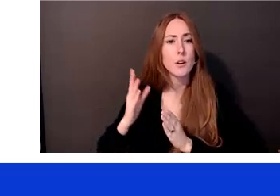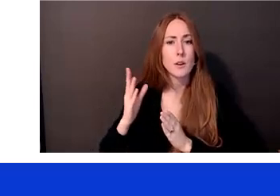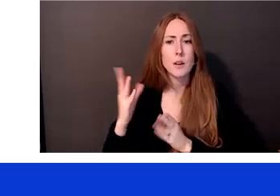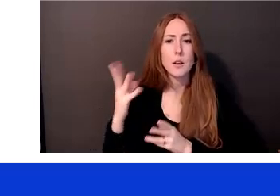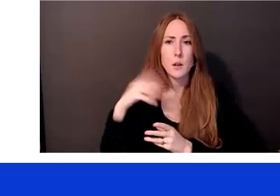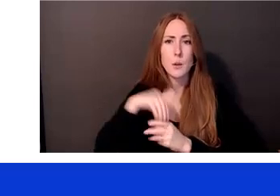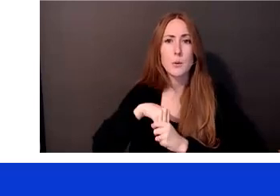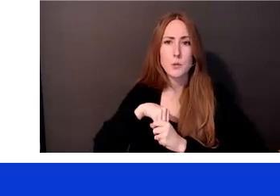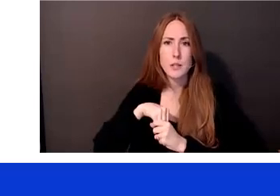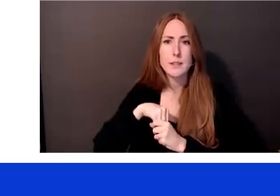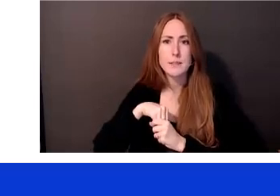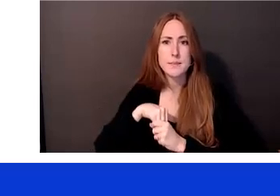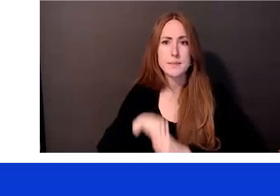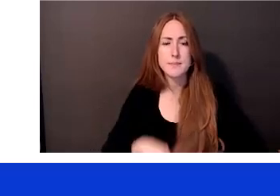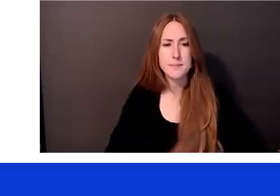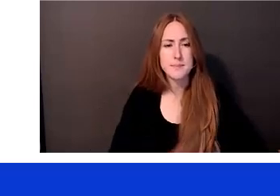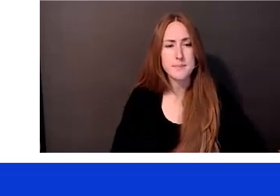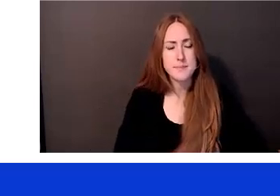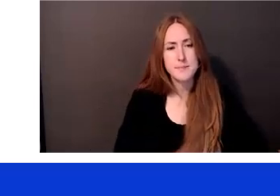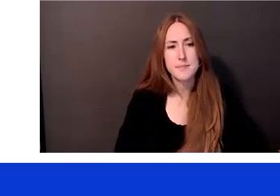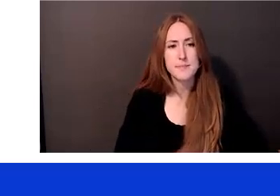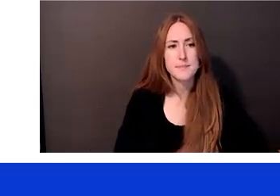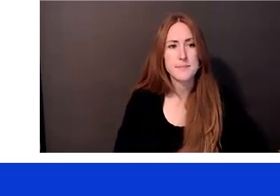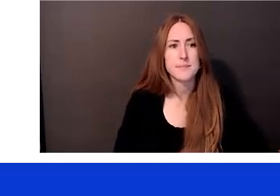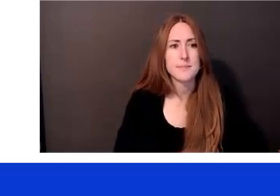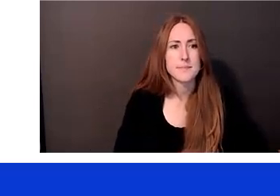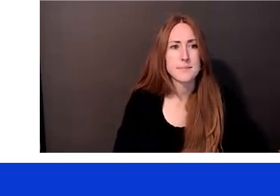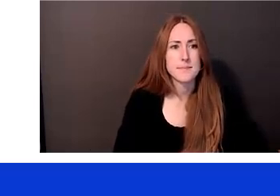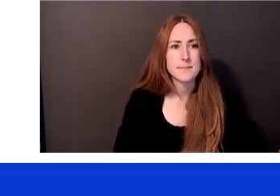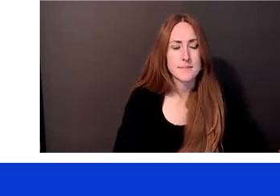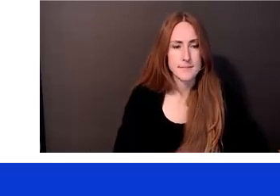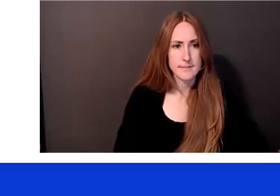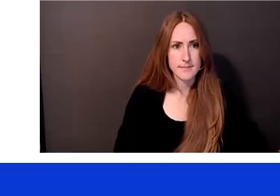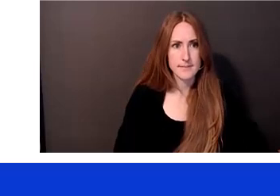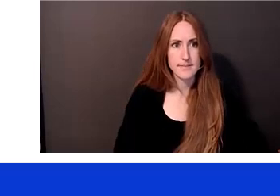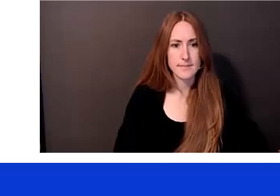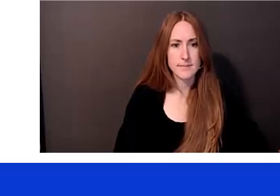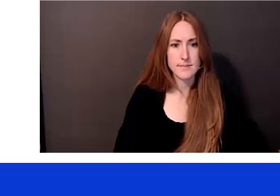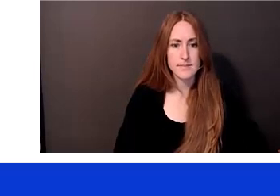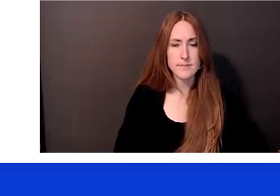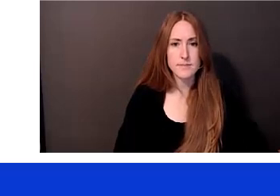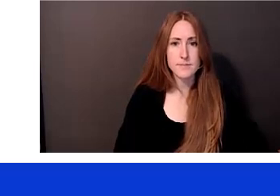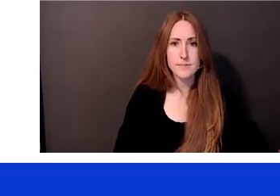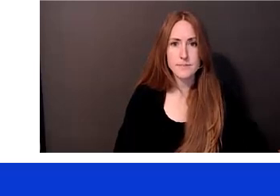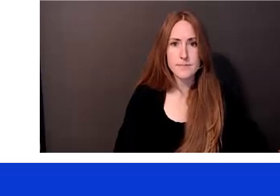So how are we conducting this study? With the permission of Johns Hopkins,